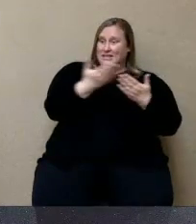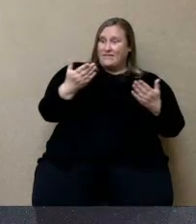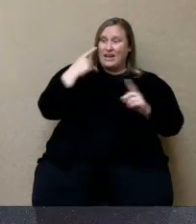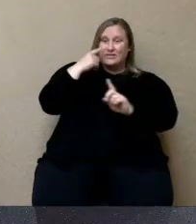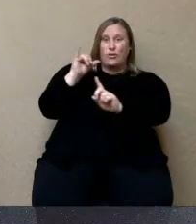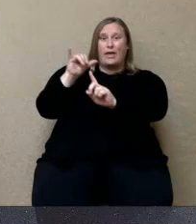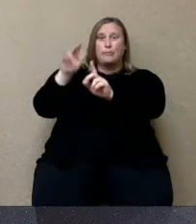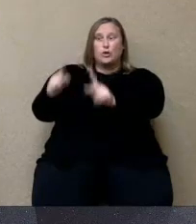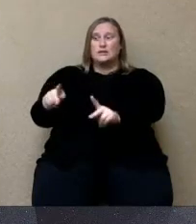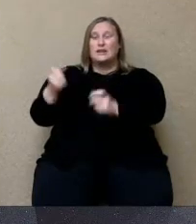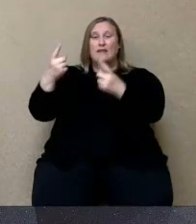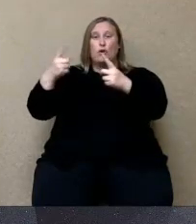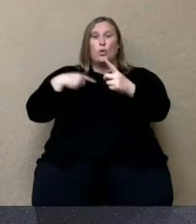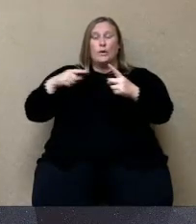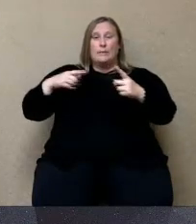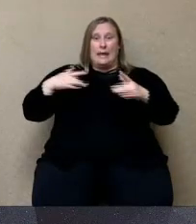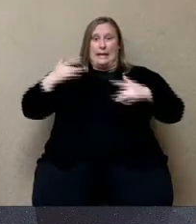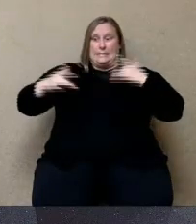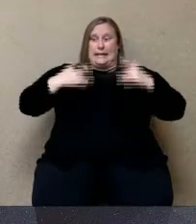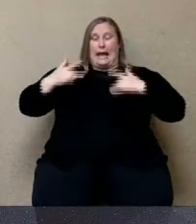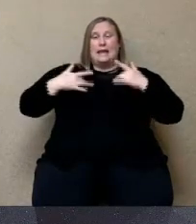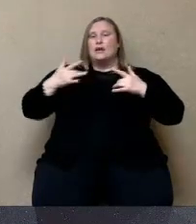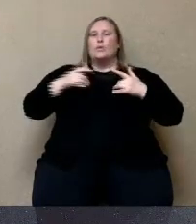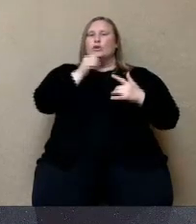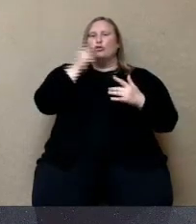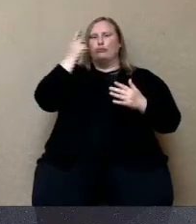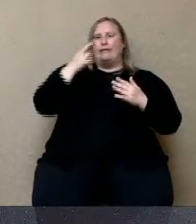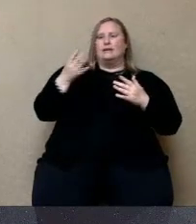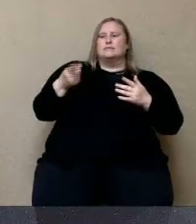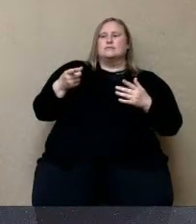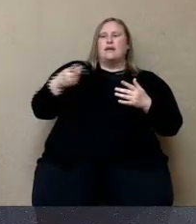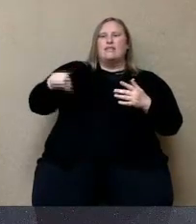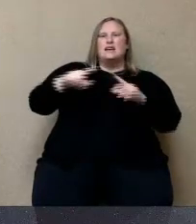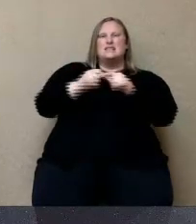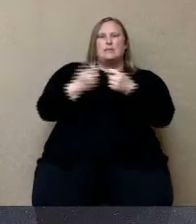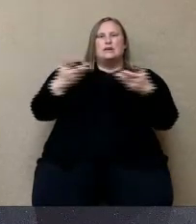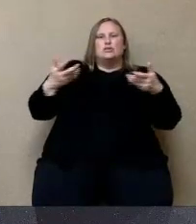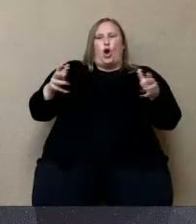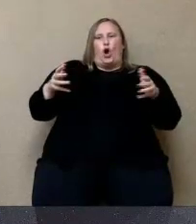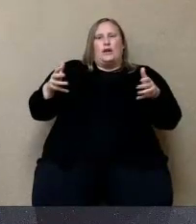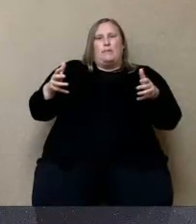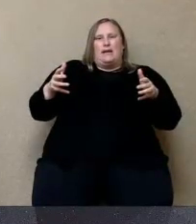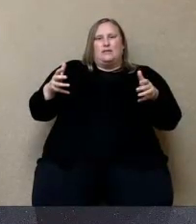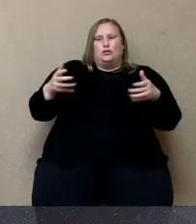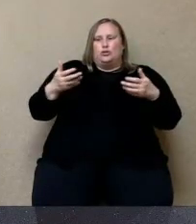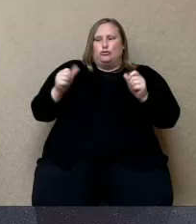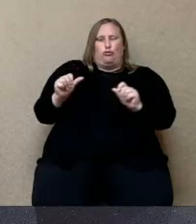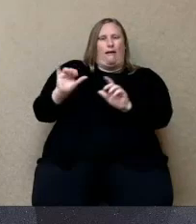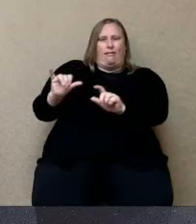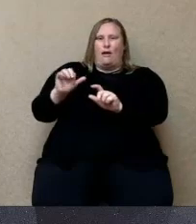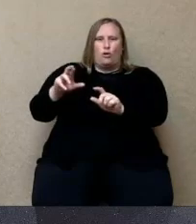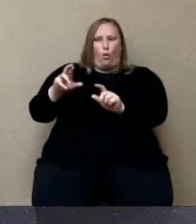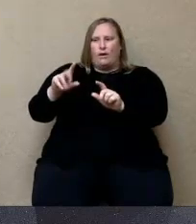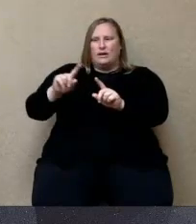everybody's going to be as excited as we are about it, but we don't realize that the team has already been going a whole different path.